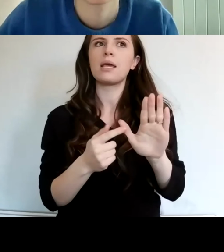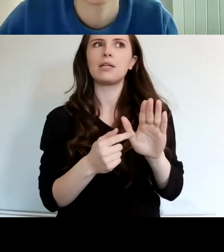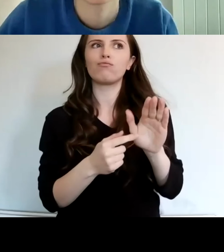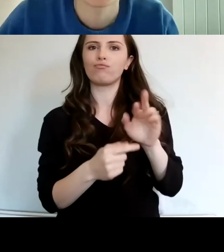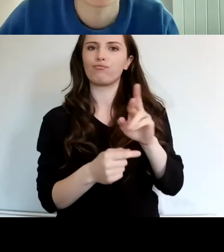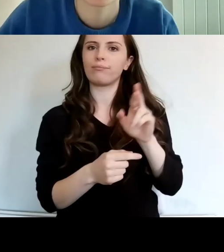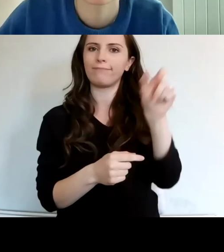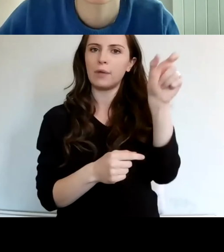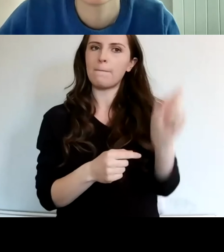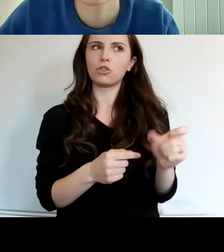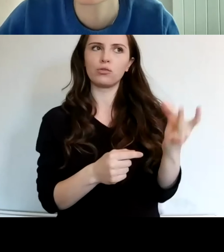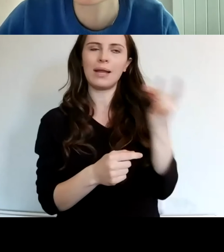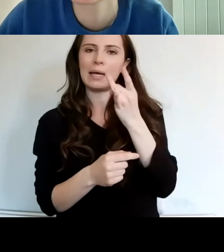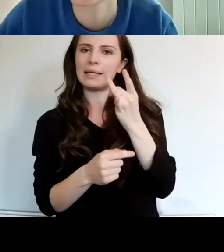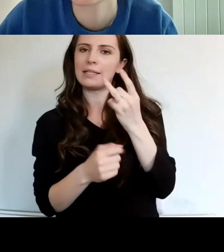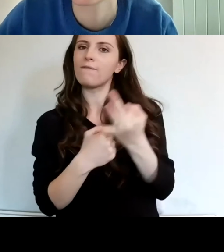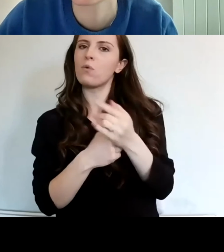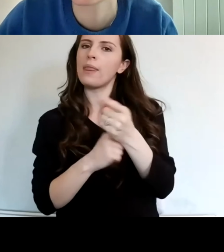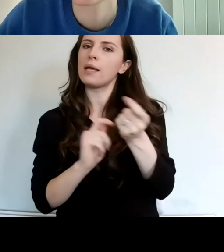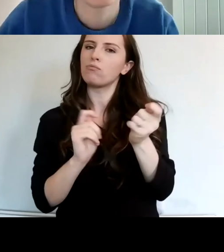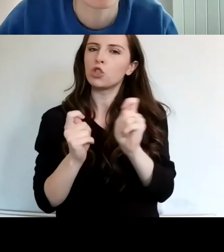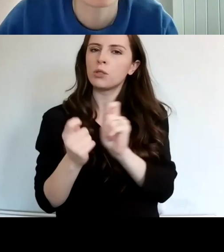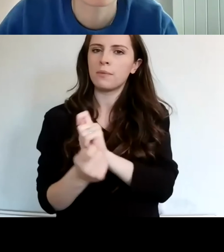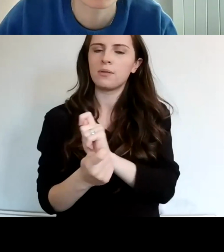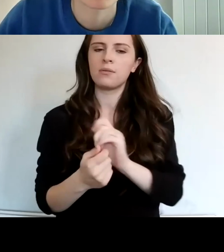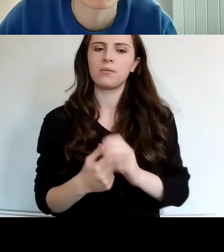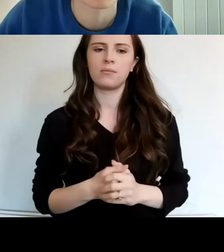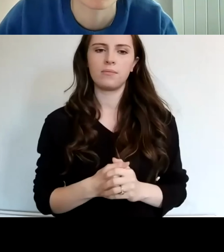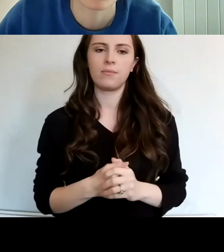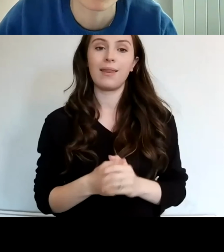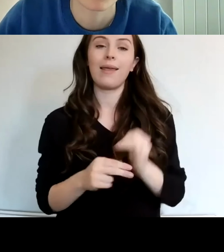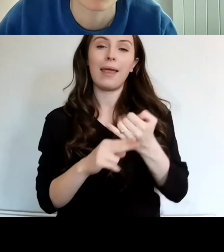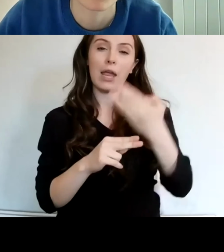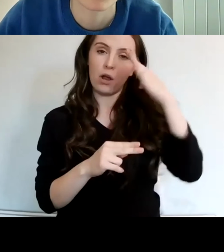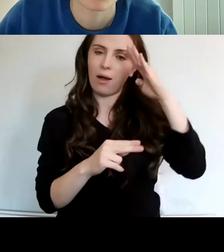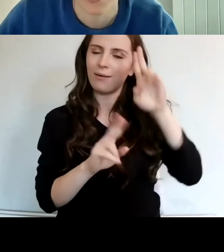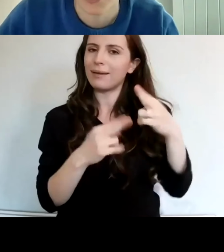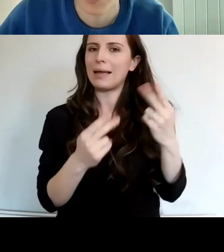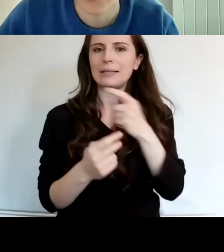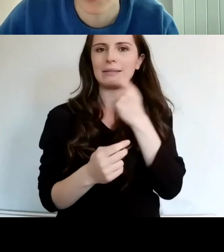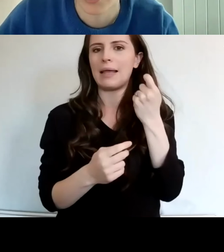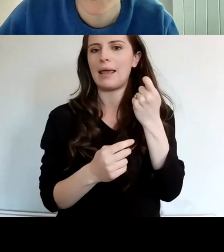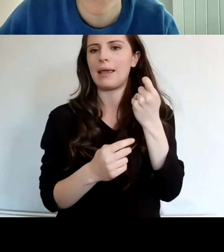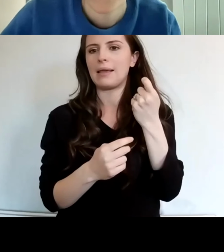and in that terms, in Ireland, we cannot say it's anticipatory.